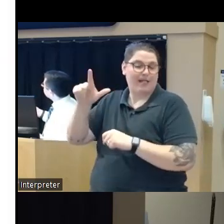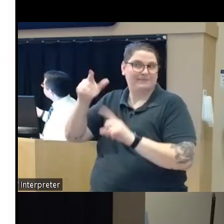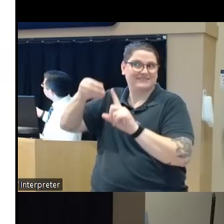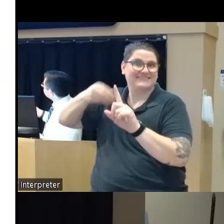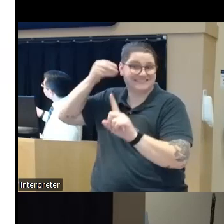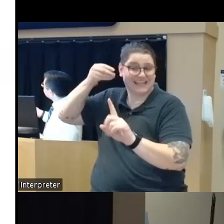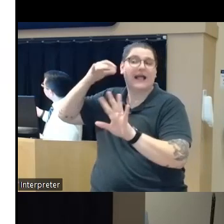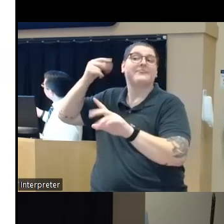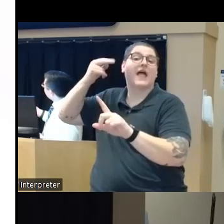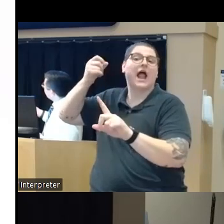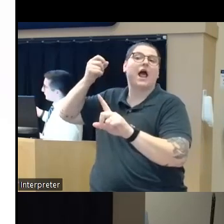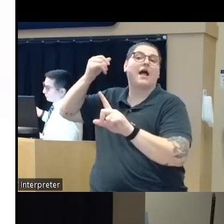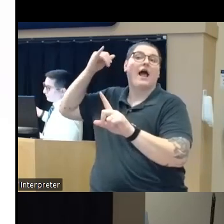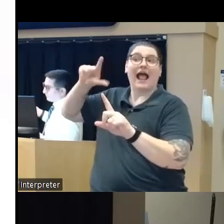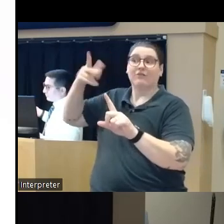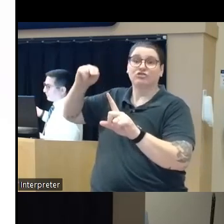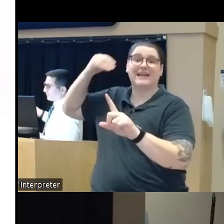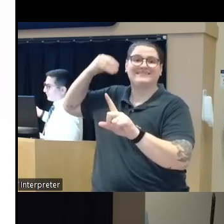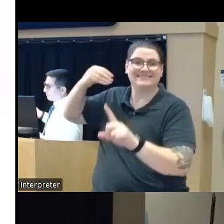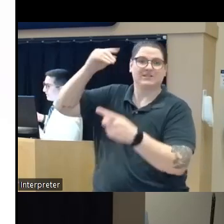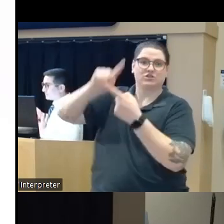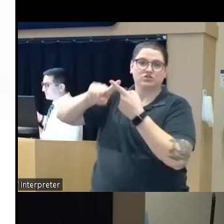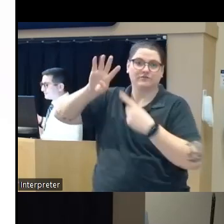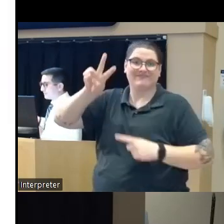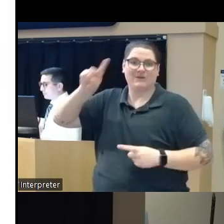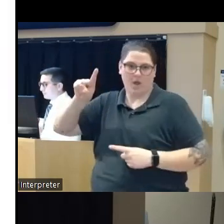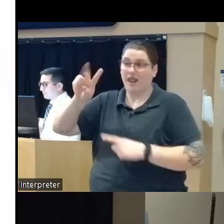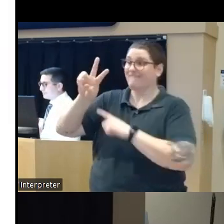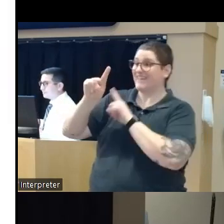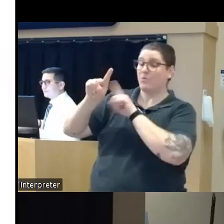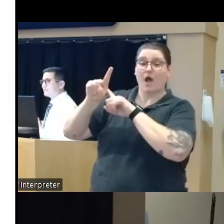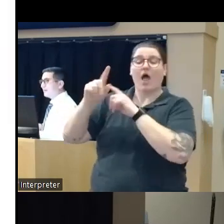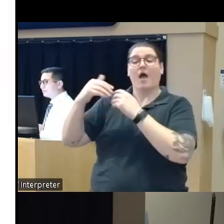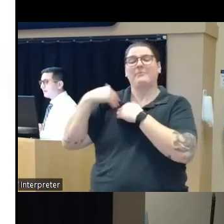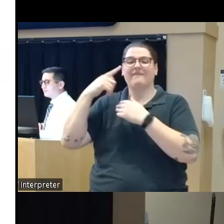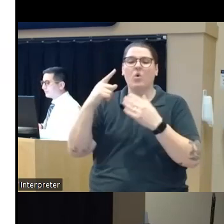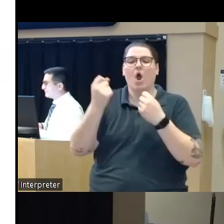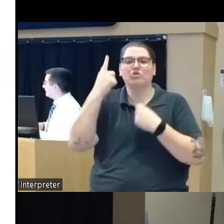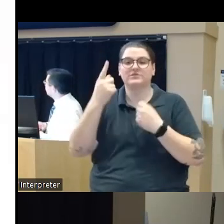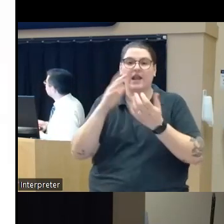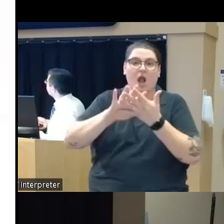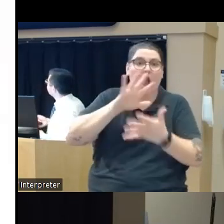projections get sent to V1 V1 processes simple information such as contrast orientation and